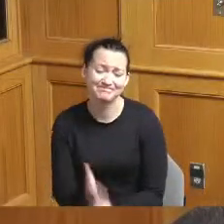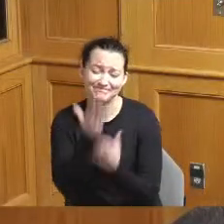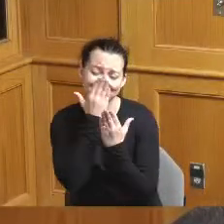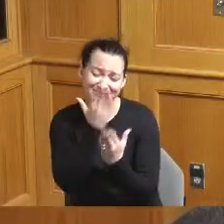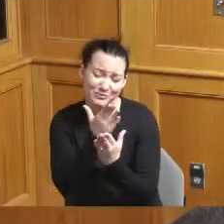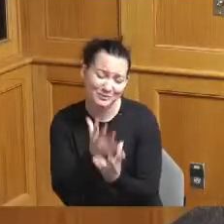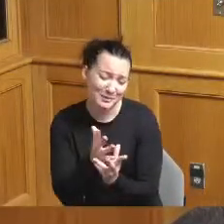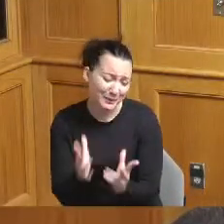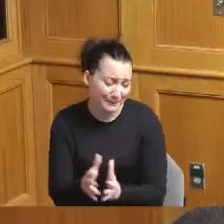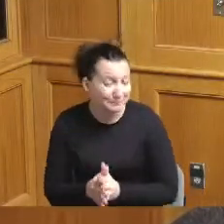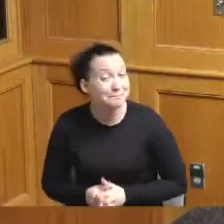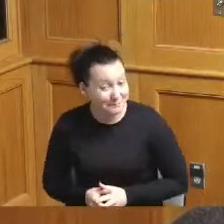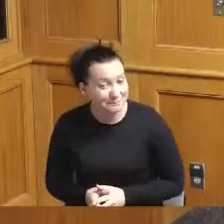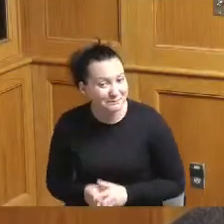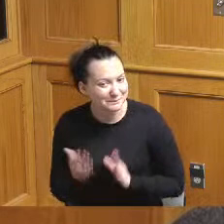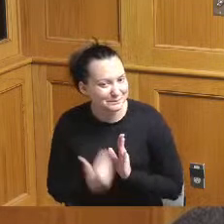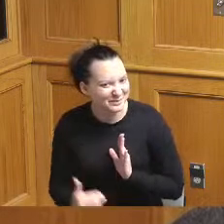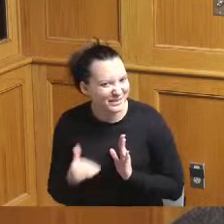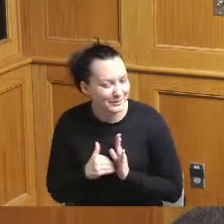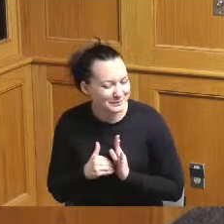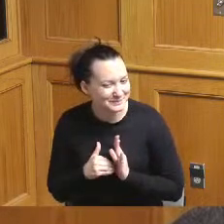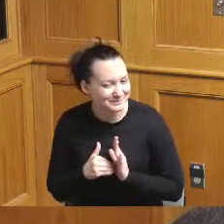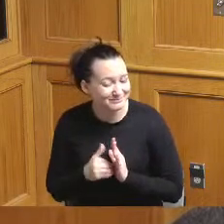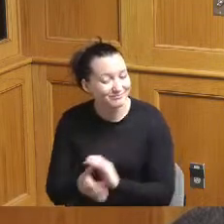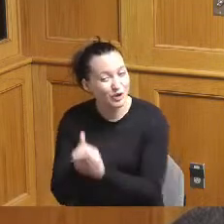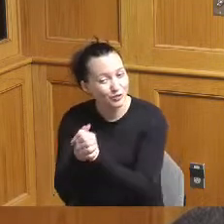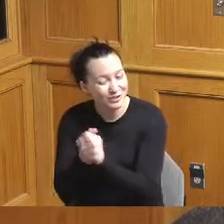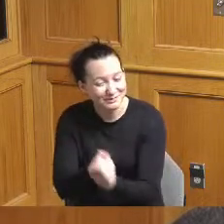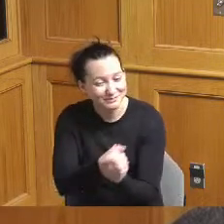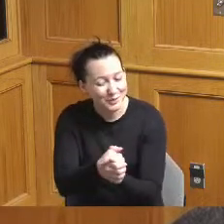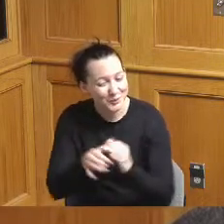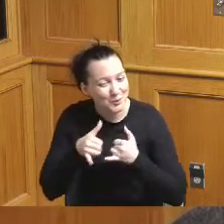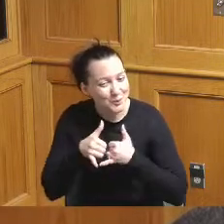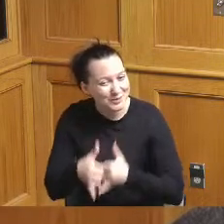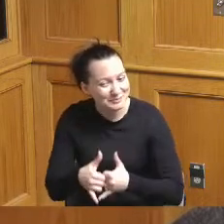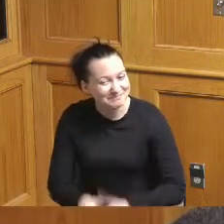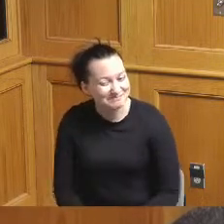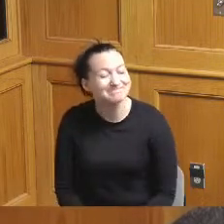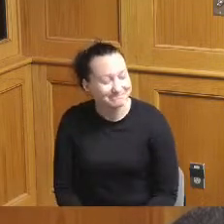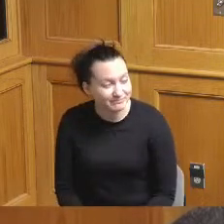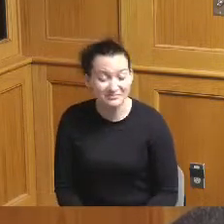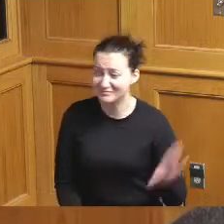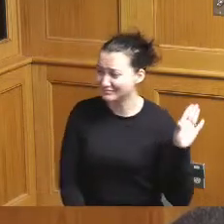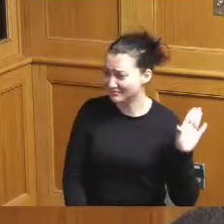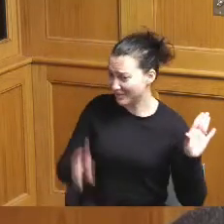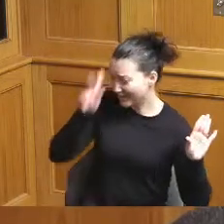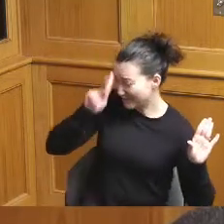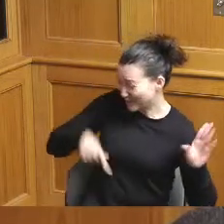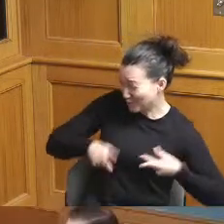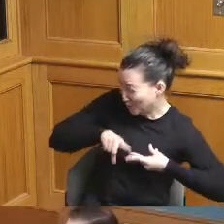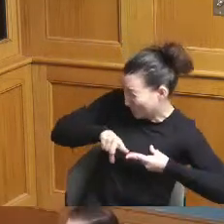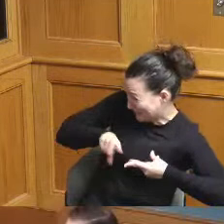guys so much and once again congratulations on your Awards yes I just had two things one of